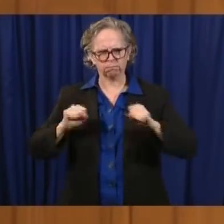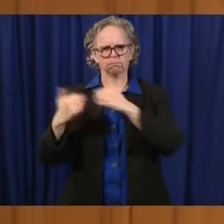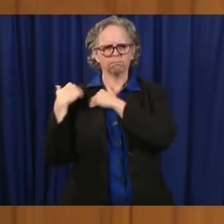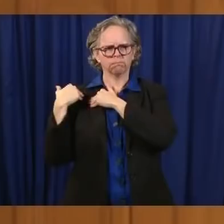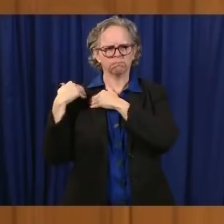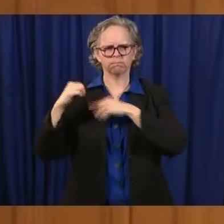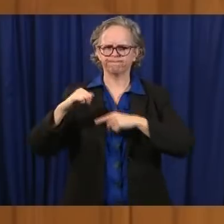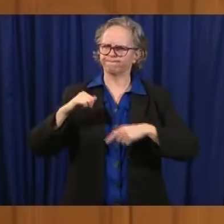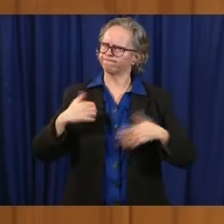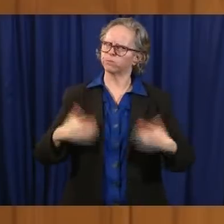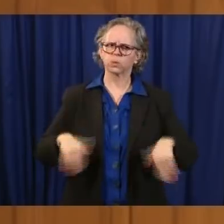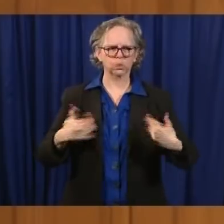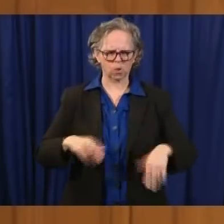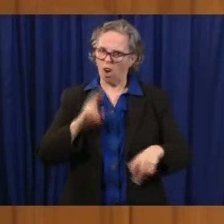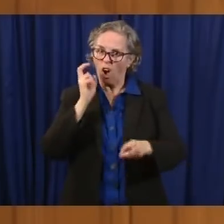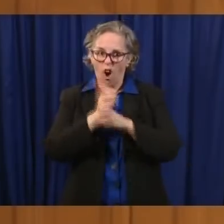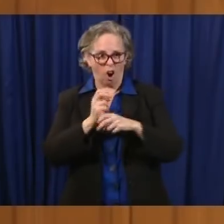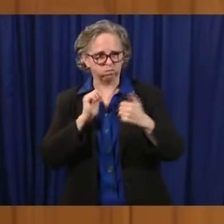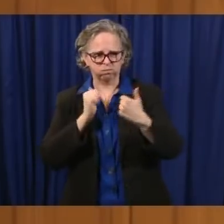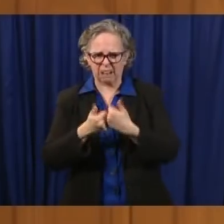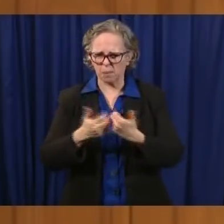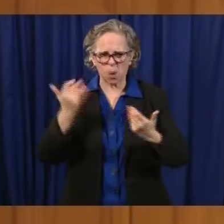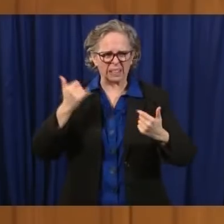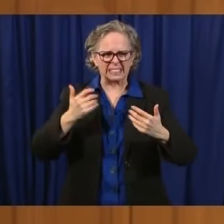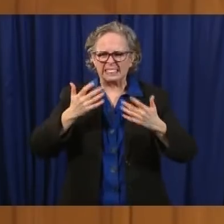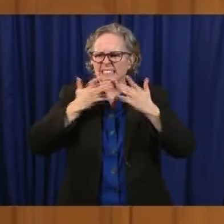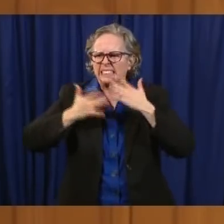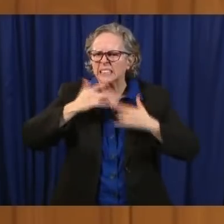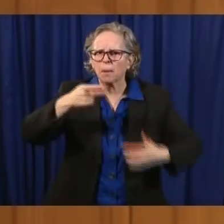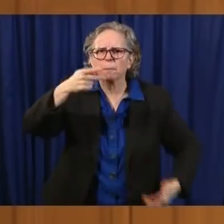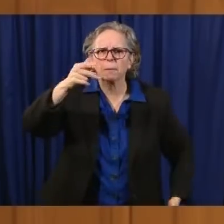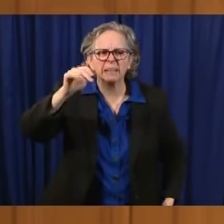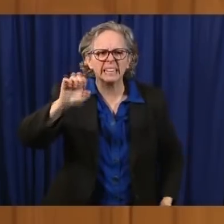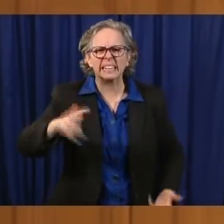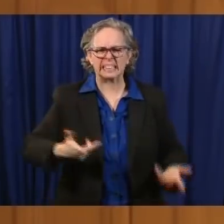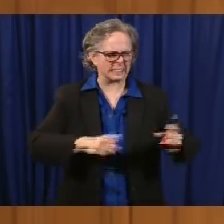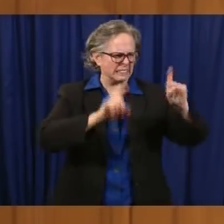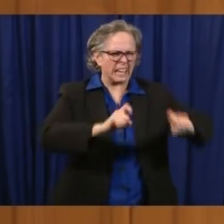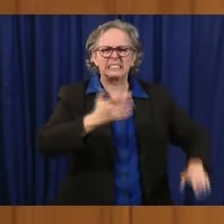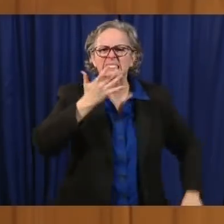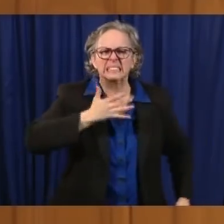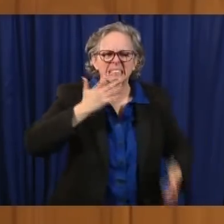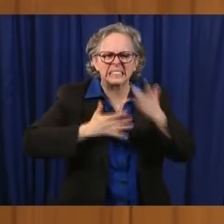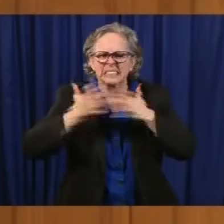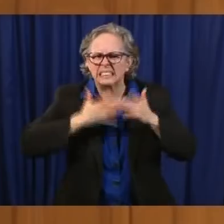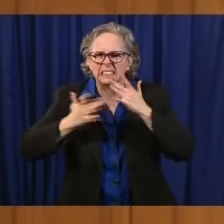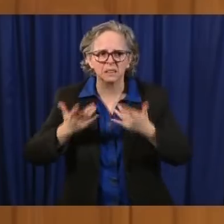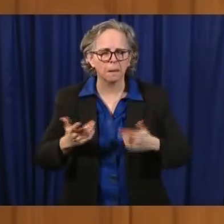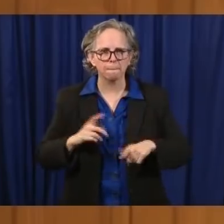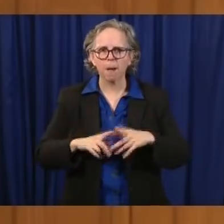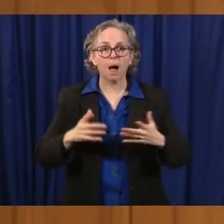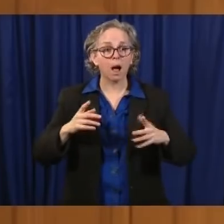WE ARE ALWAYS DOING THE BEST PRACTICES, IT'S AN EVOLVING DISEASE, WE'VE HAD SHORTAGES OF